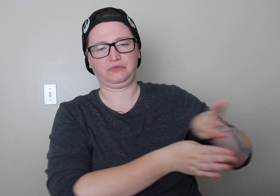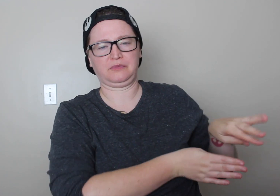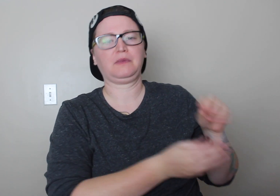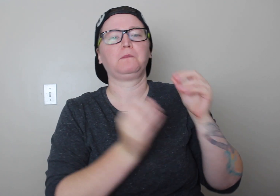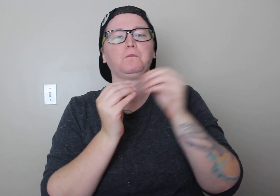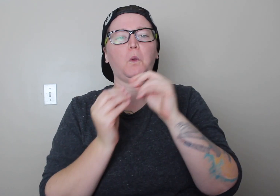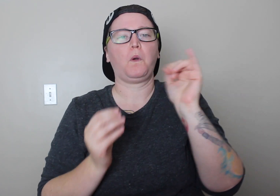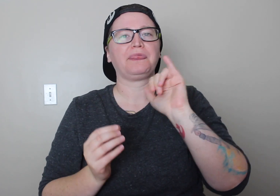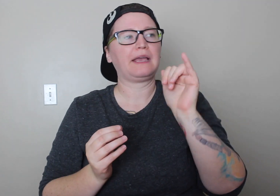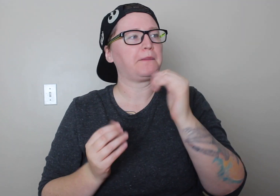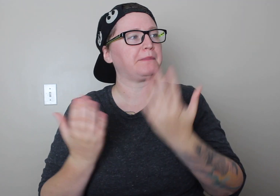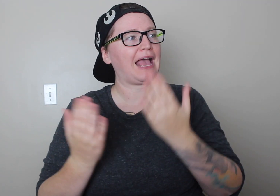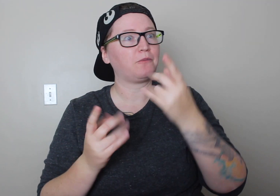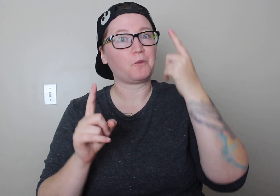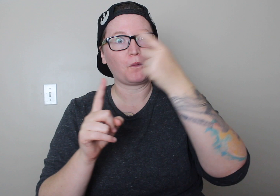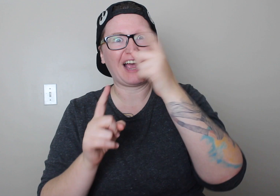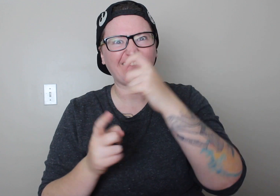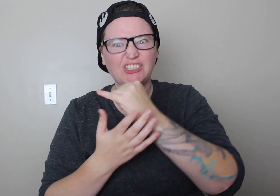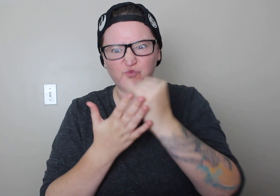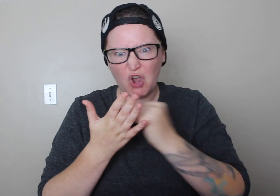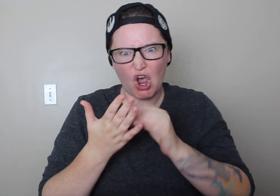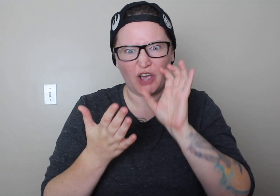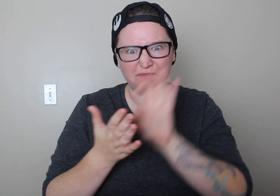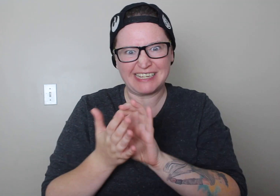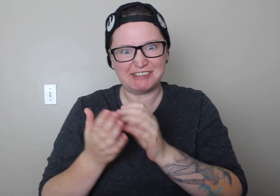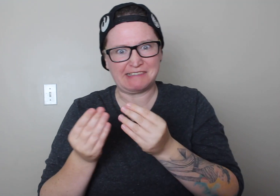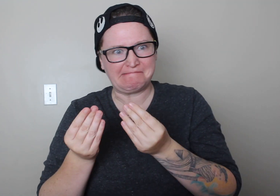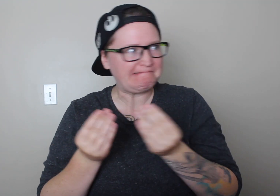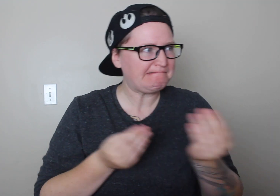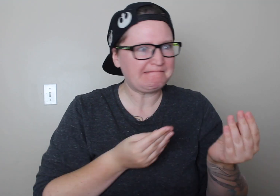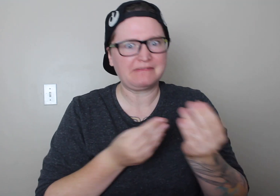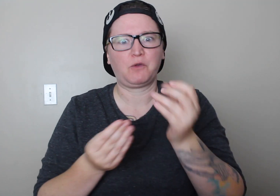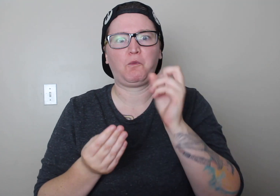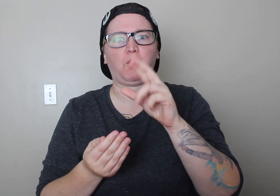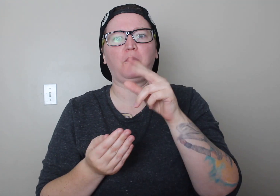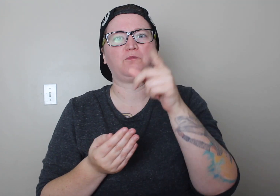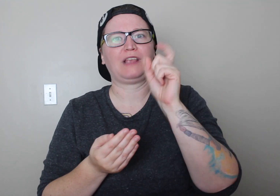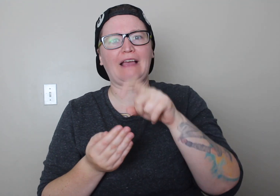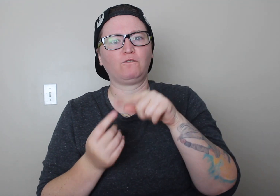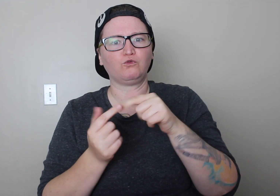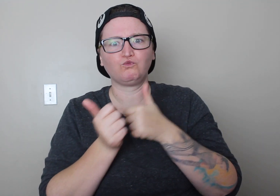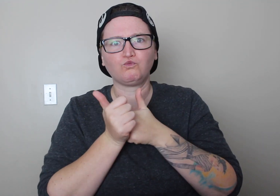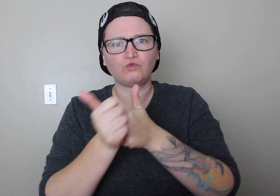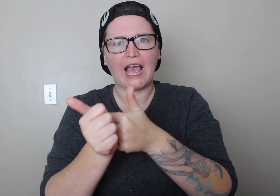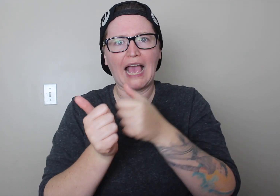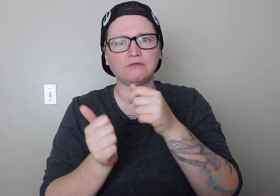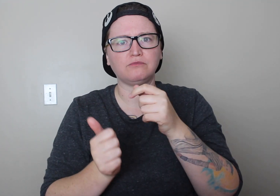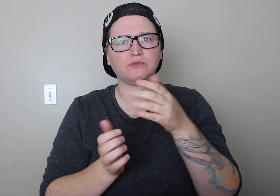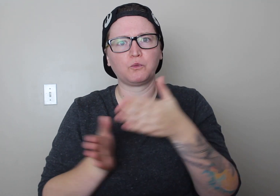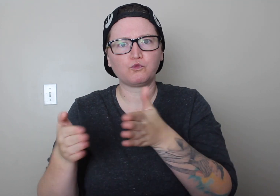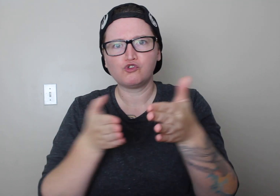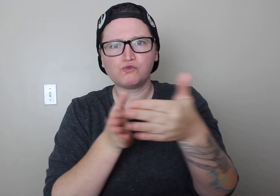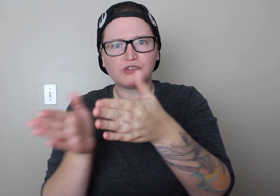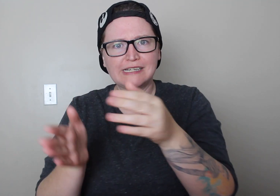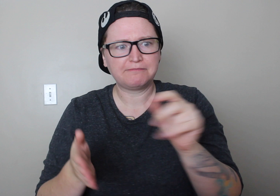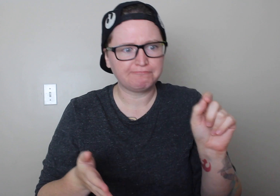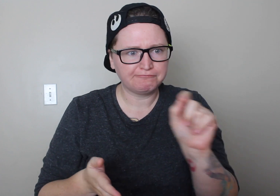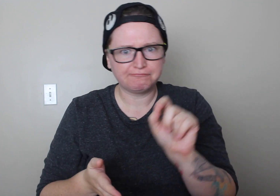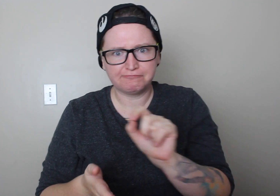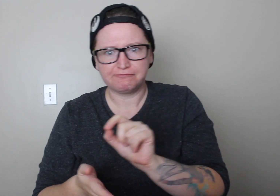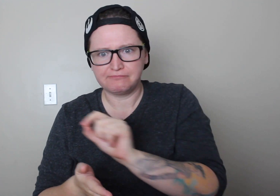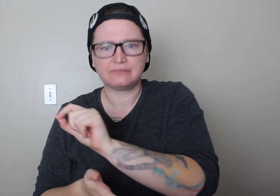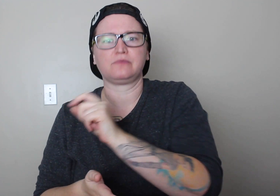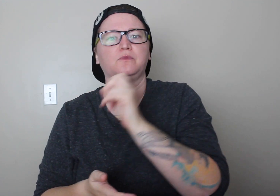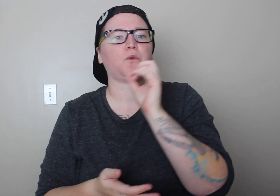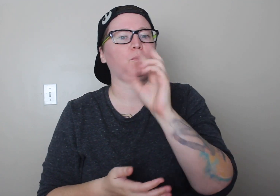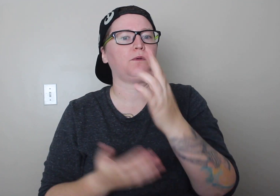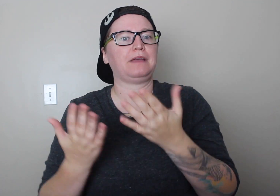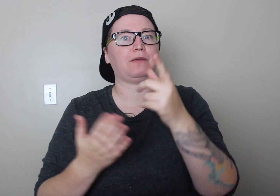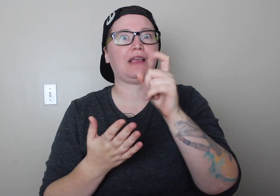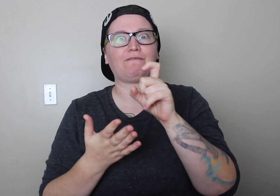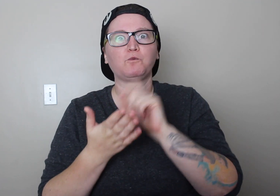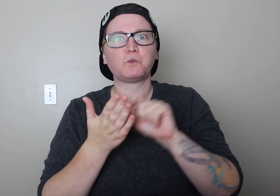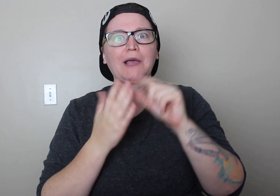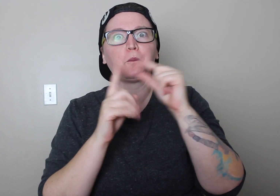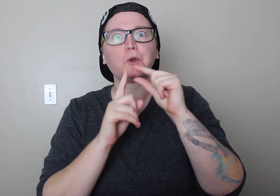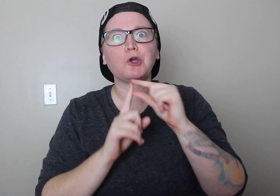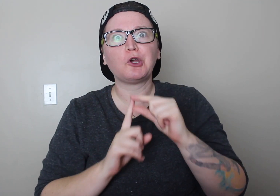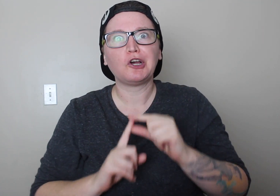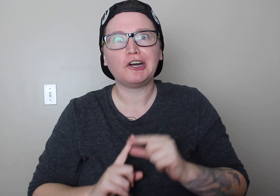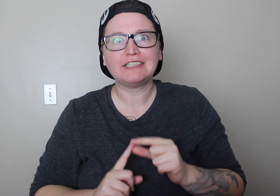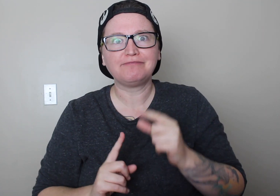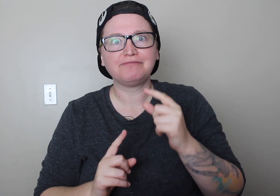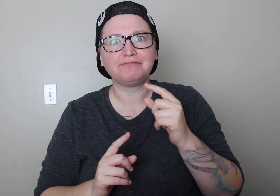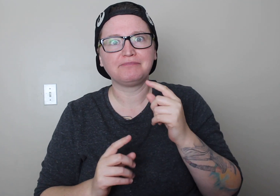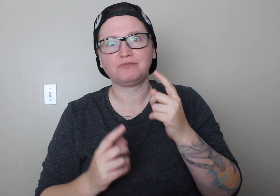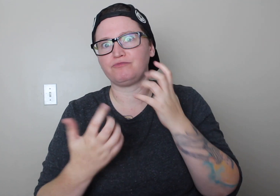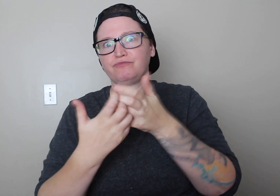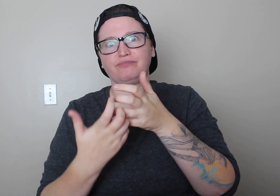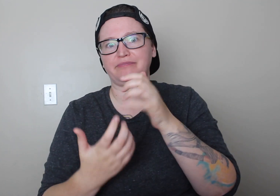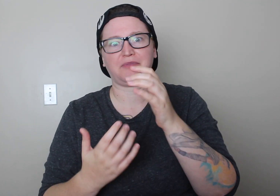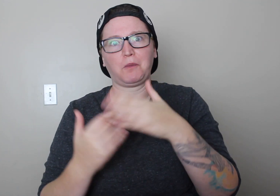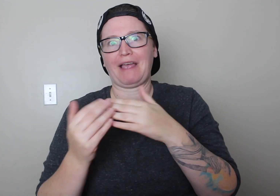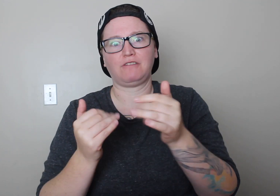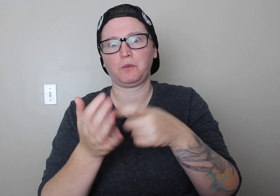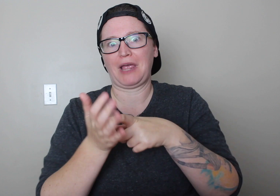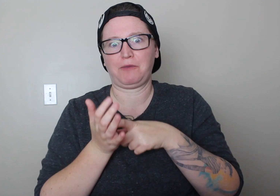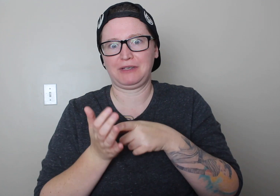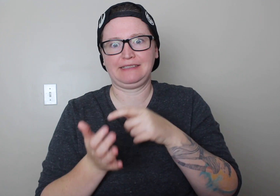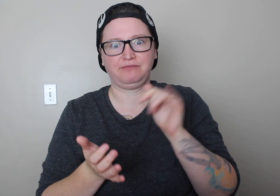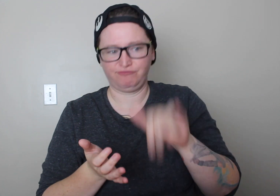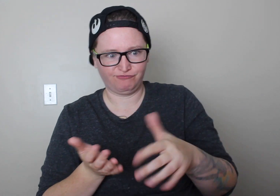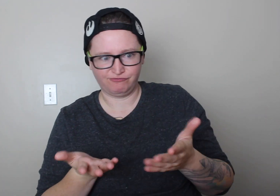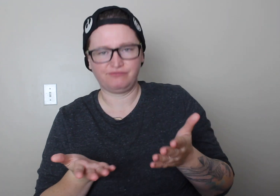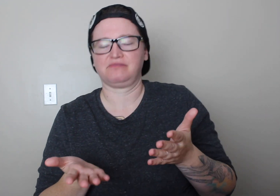Some goals you might have to draw something, trace routes on paper, or write words that fit the requirements of the game.